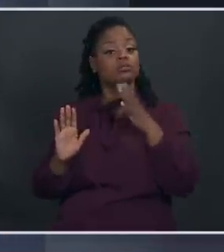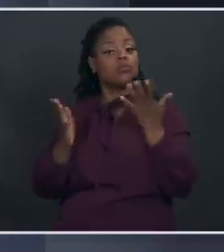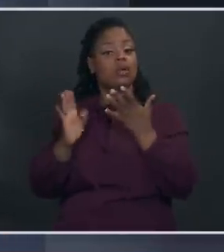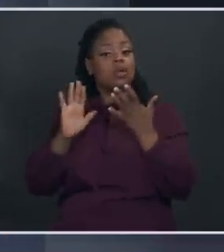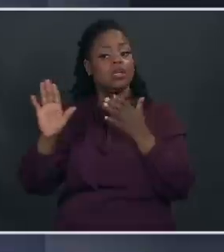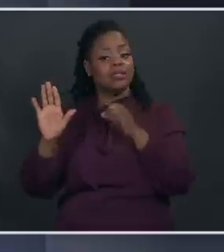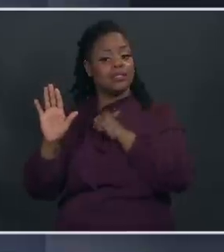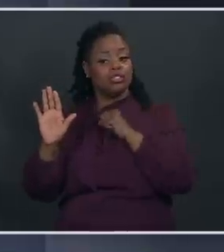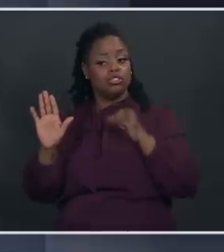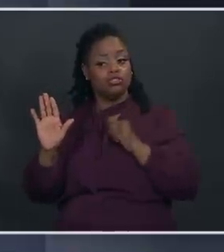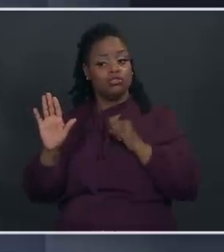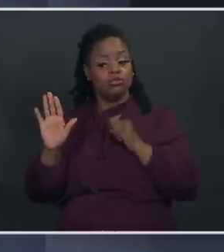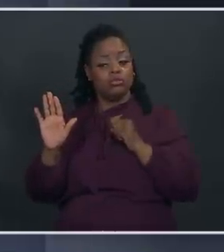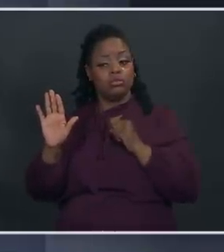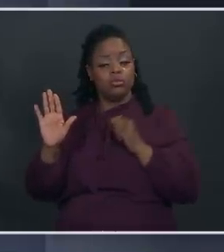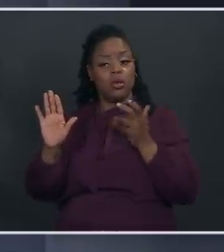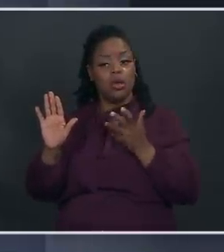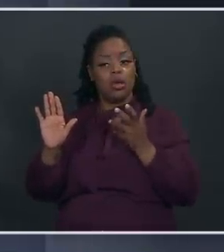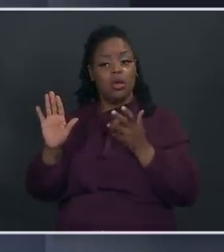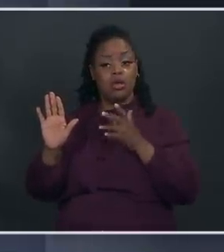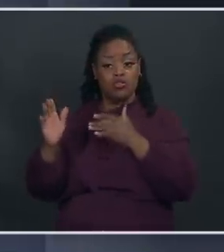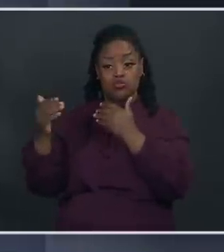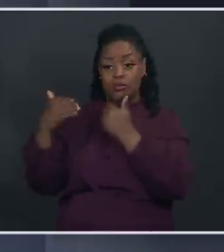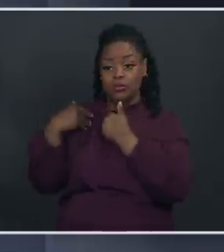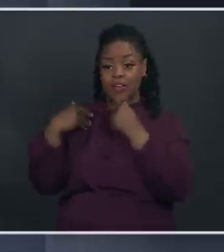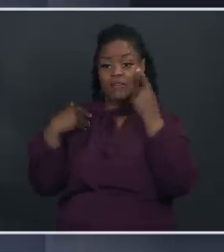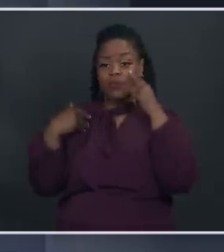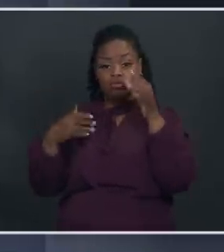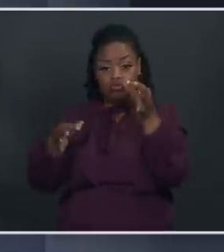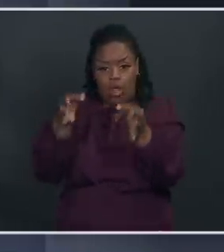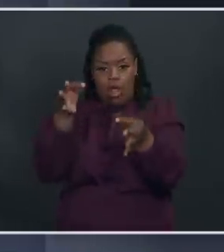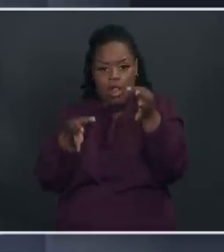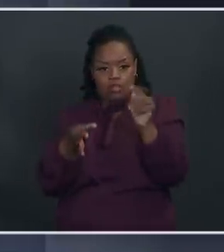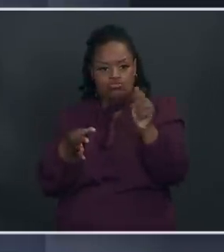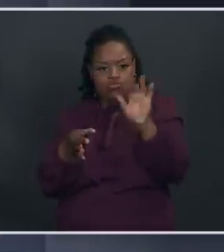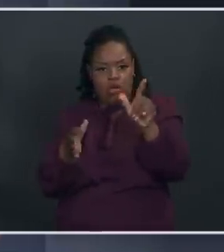as they're overseeing the trial moving forward, in determining the pace and the path forward